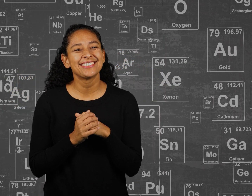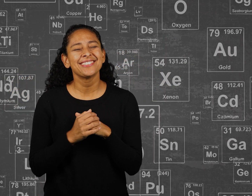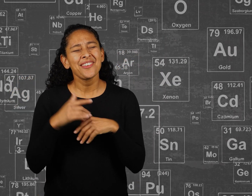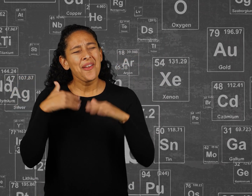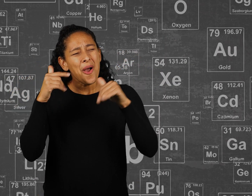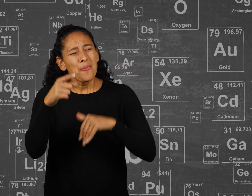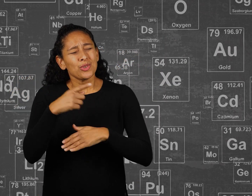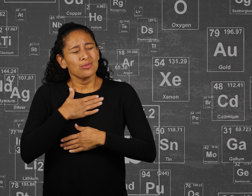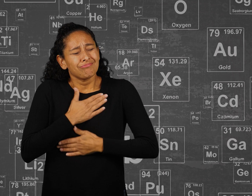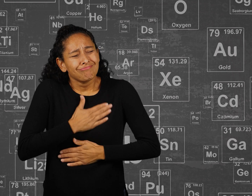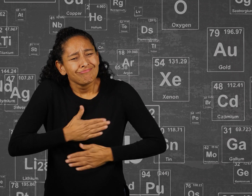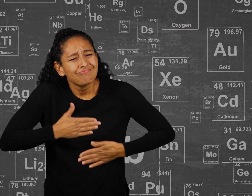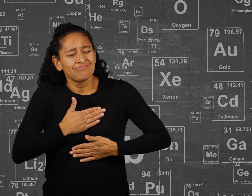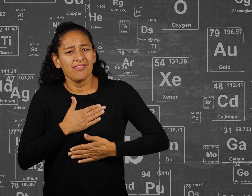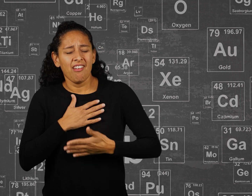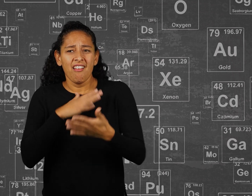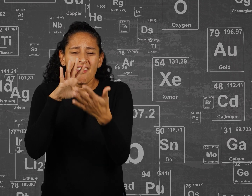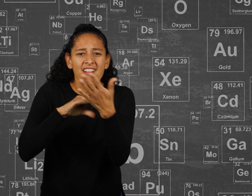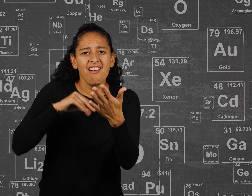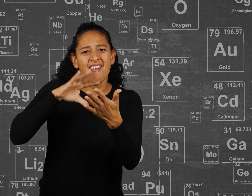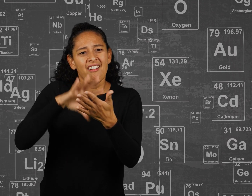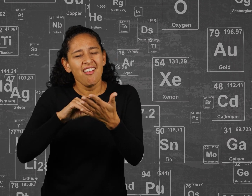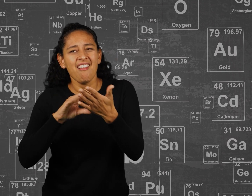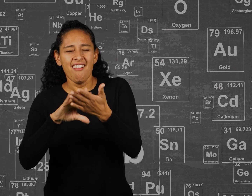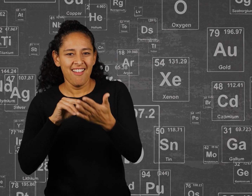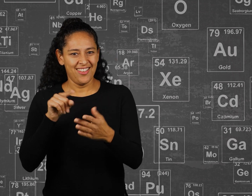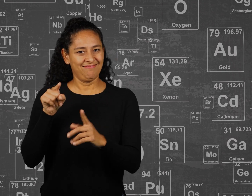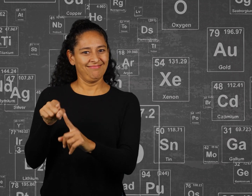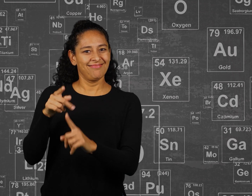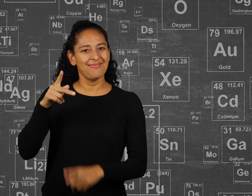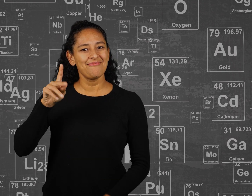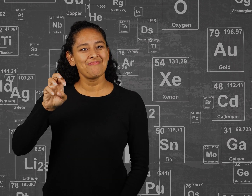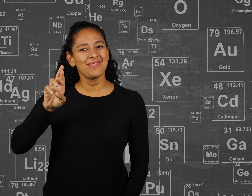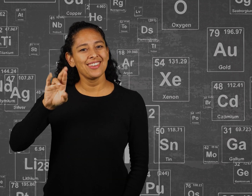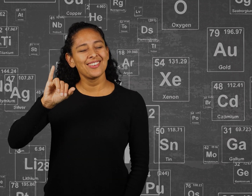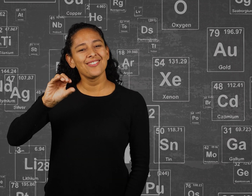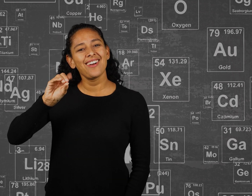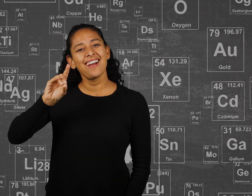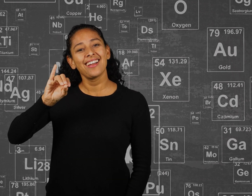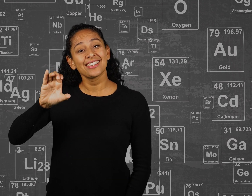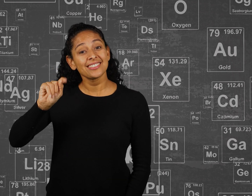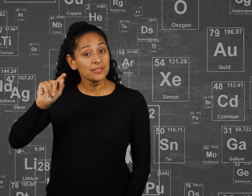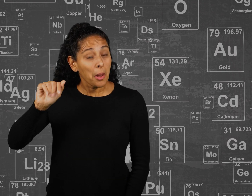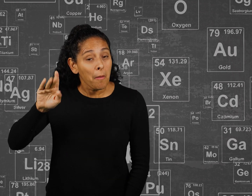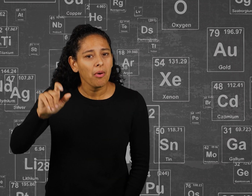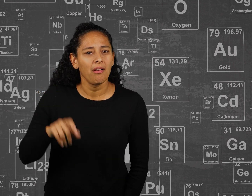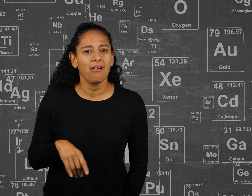I hope you’ve enjoyed learning more about the periodic table,